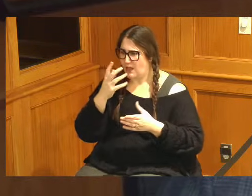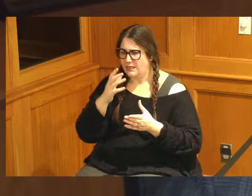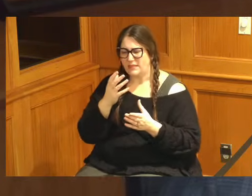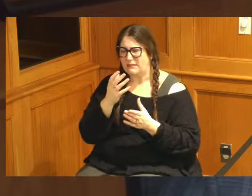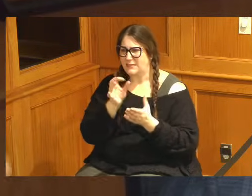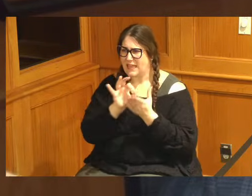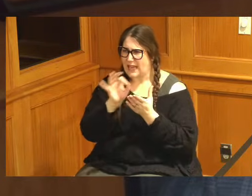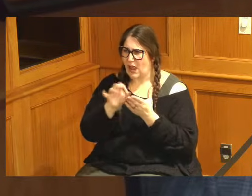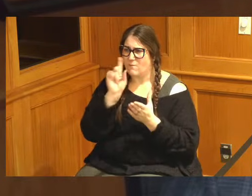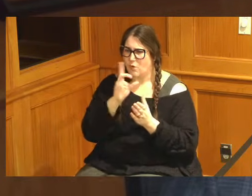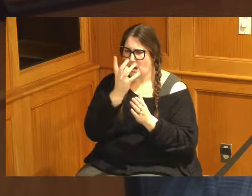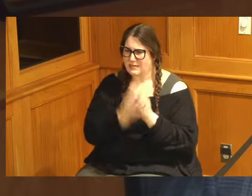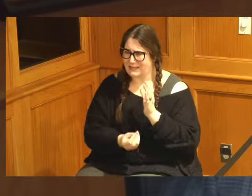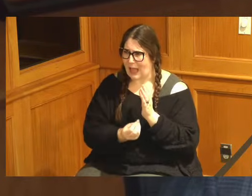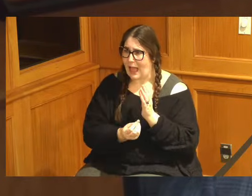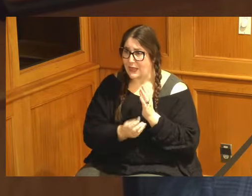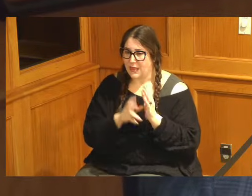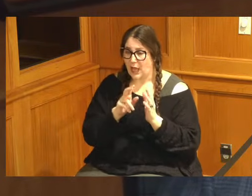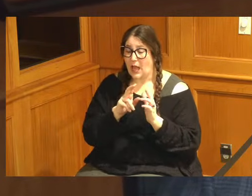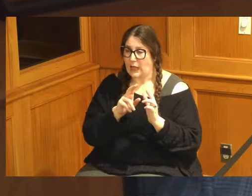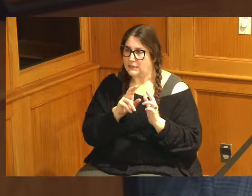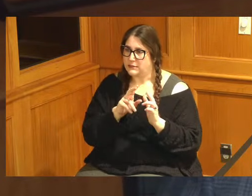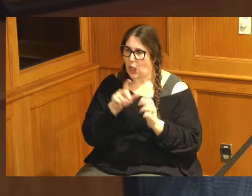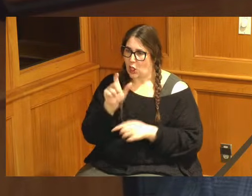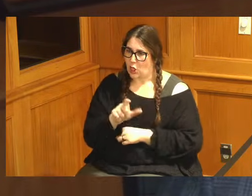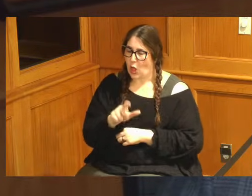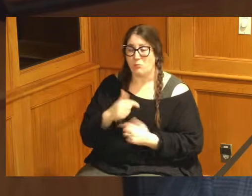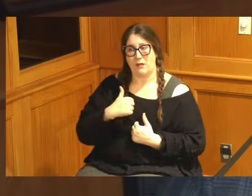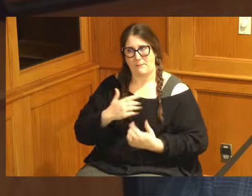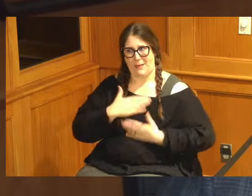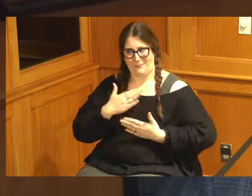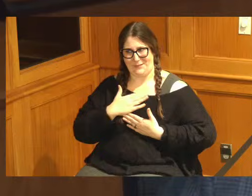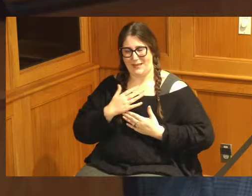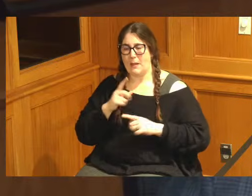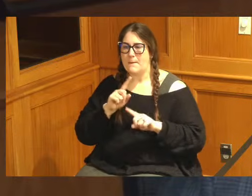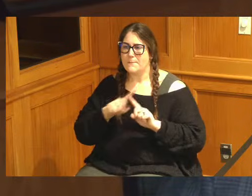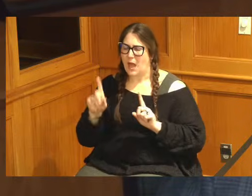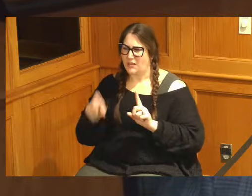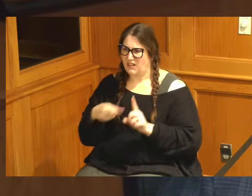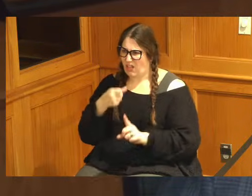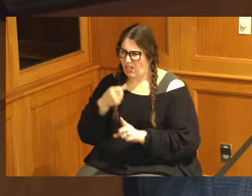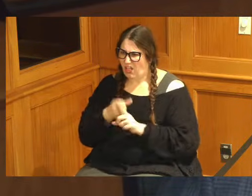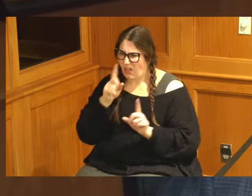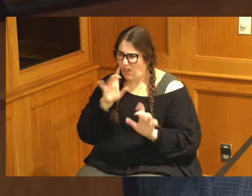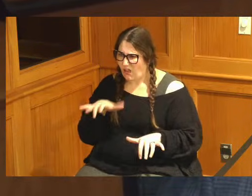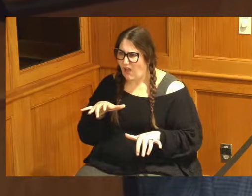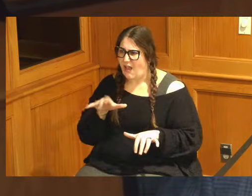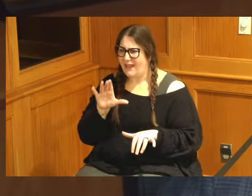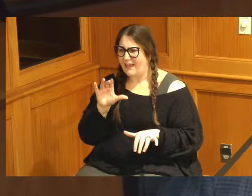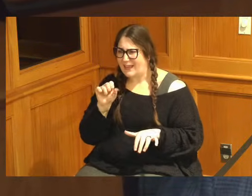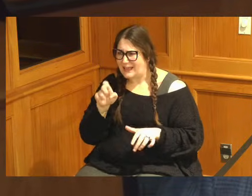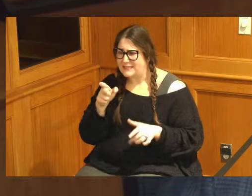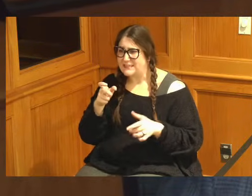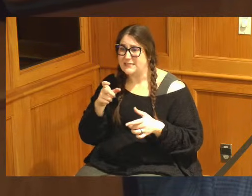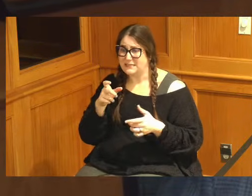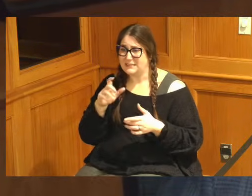it has been but also struck by the number of cases that have ended up at the hospital. and so